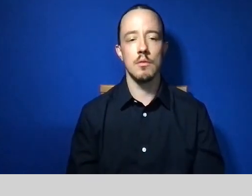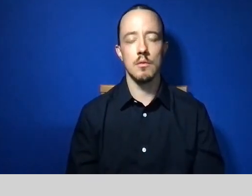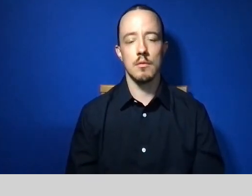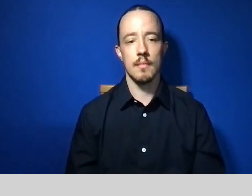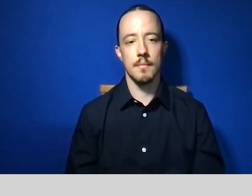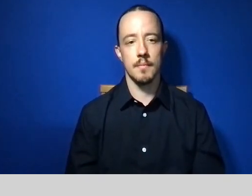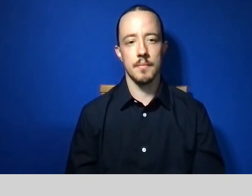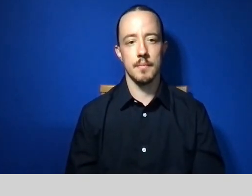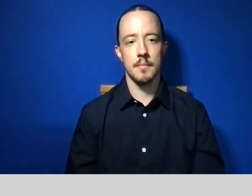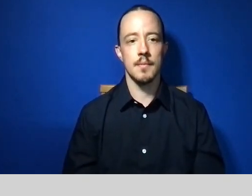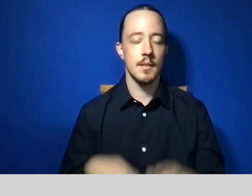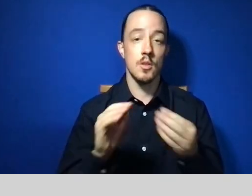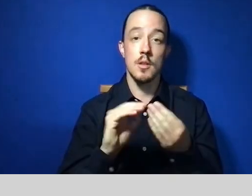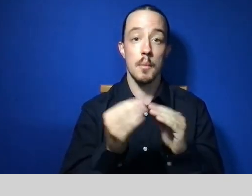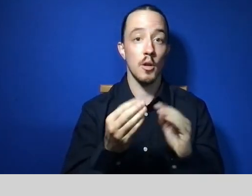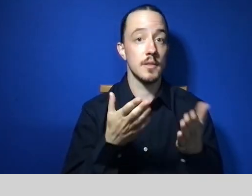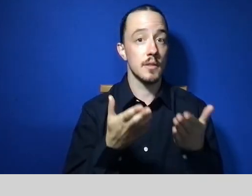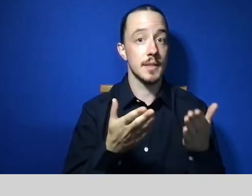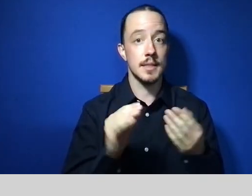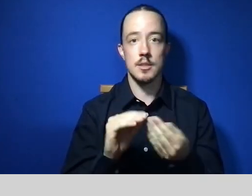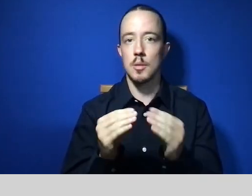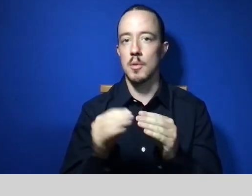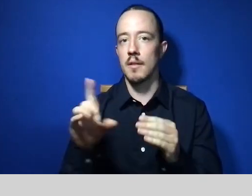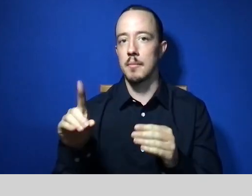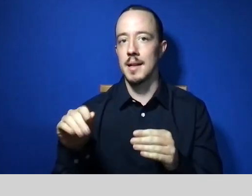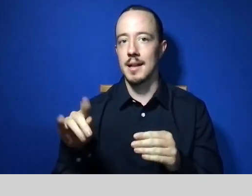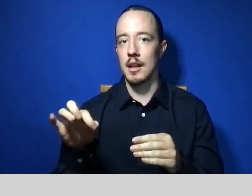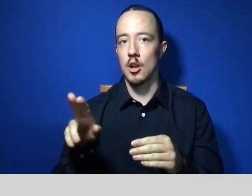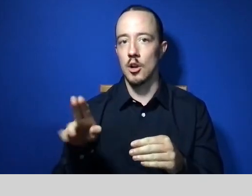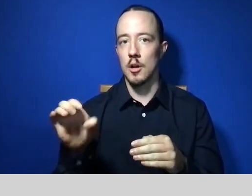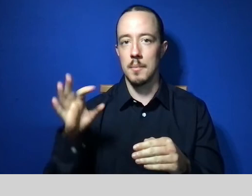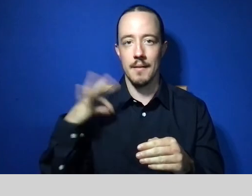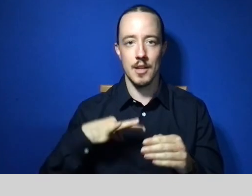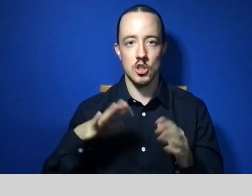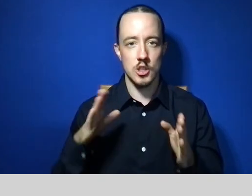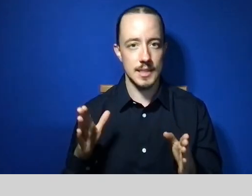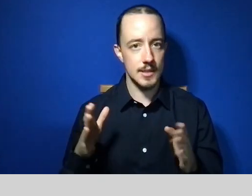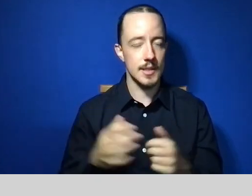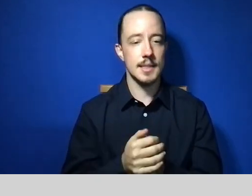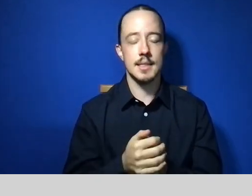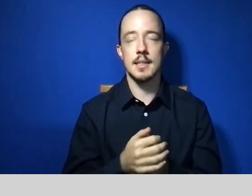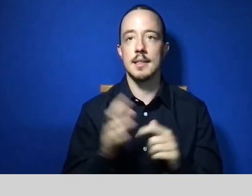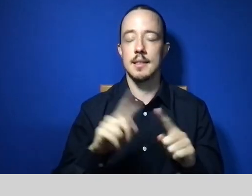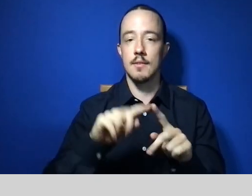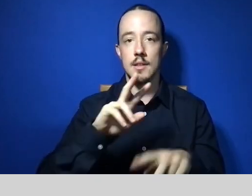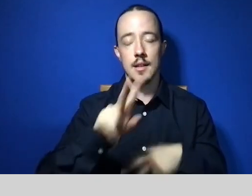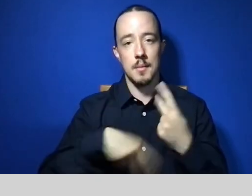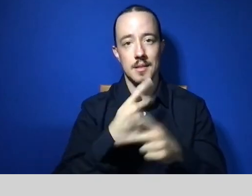for this particular instance, a number of services, number of Medicare beneficiaries, average Medicare allowed amounts.